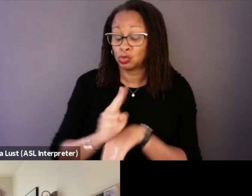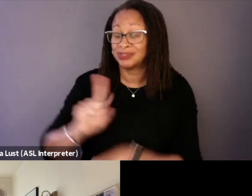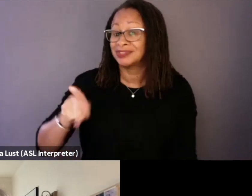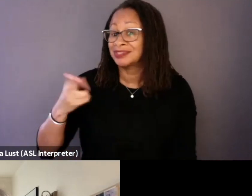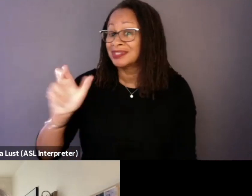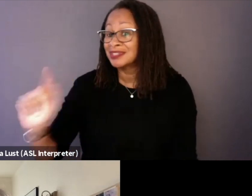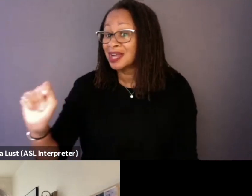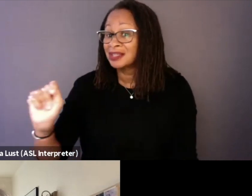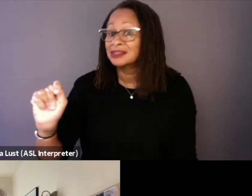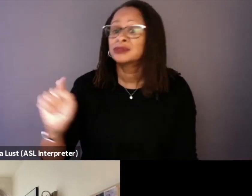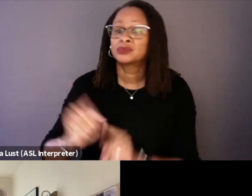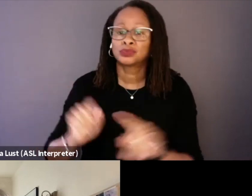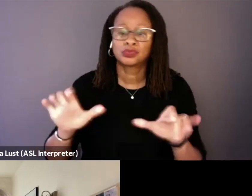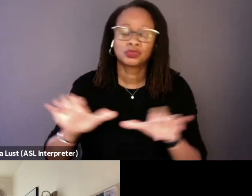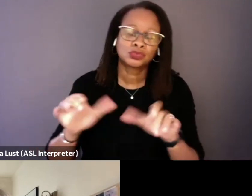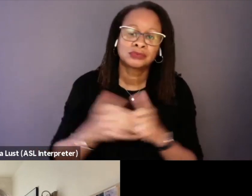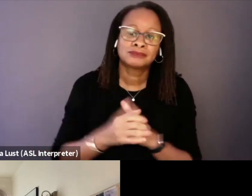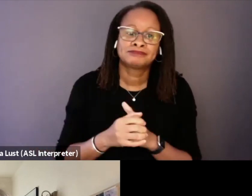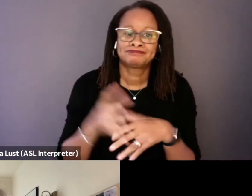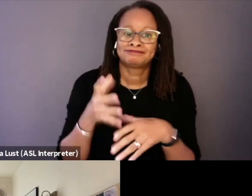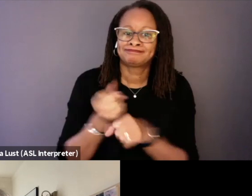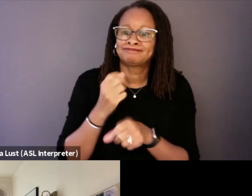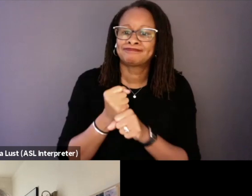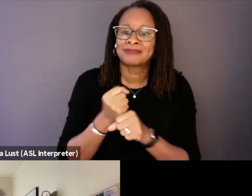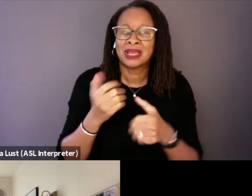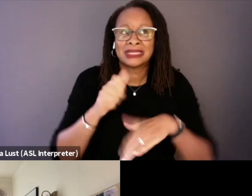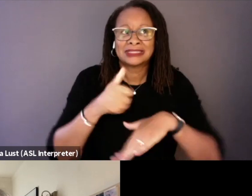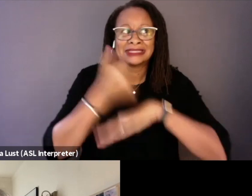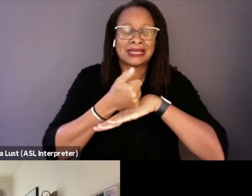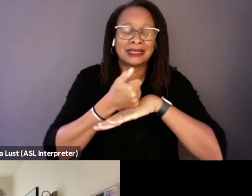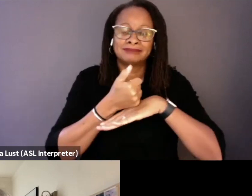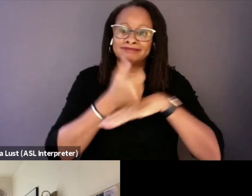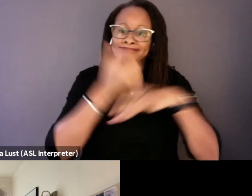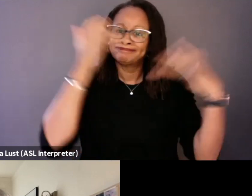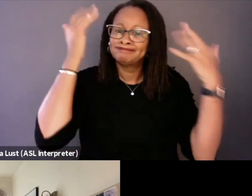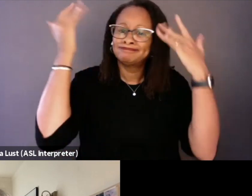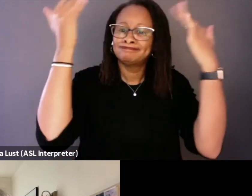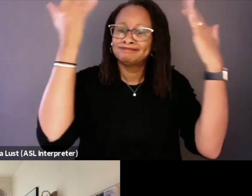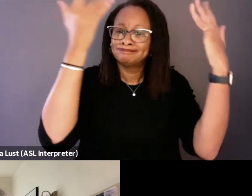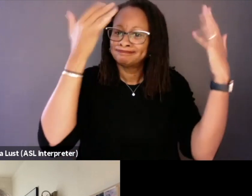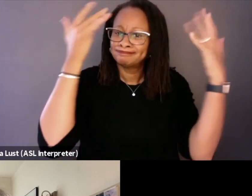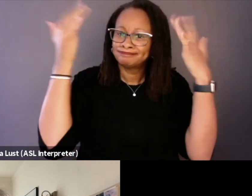in order to attain a certain state so that they can offer their prayers